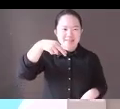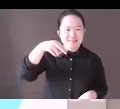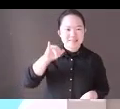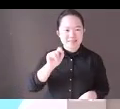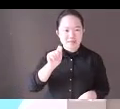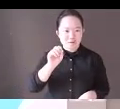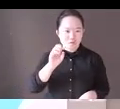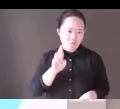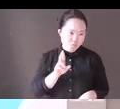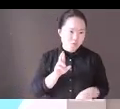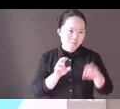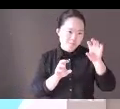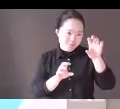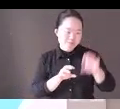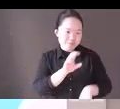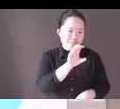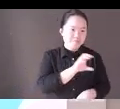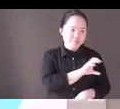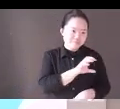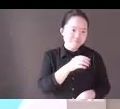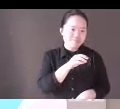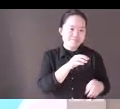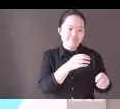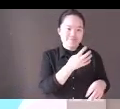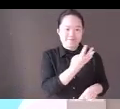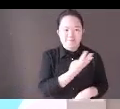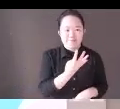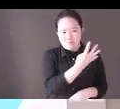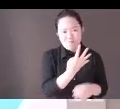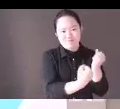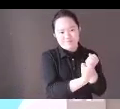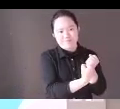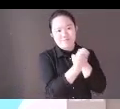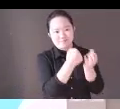made this event possible that we provide it free of charge both for IW team members and